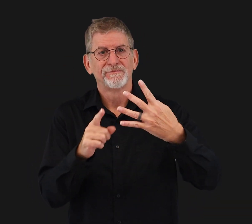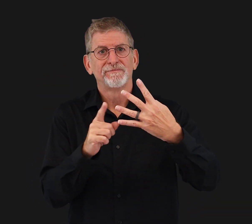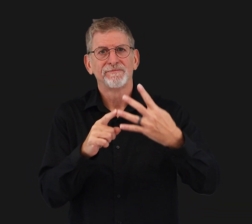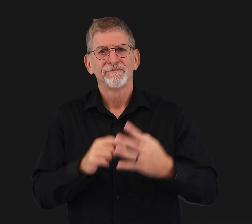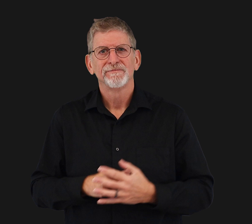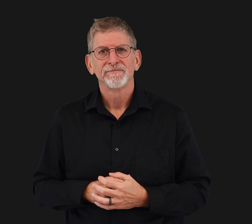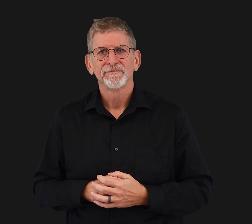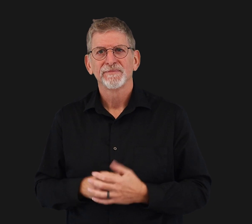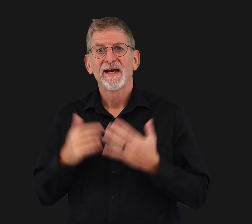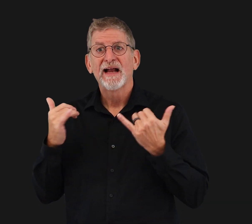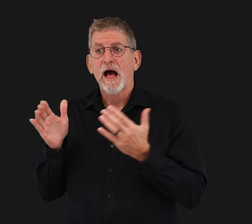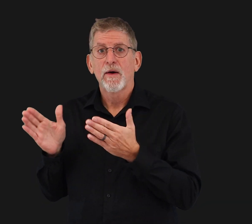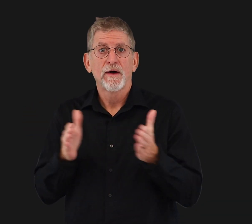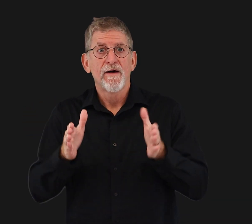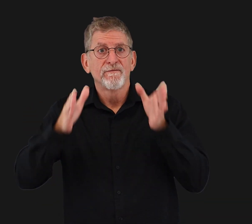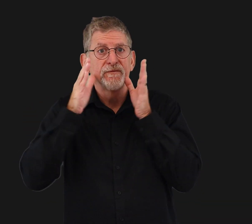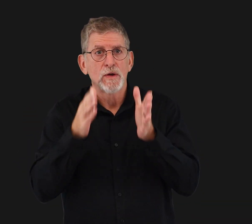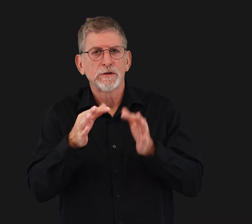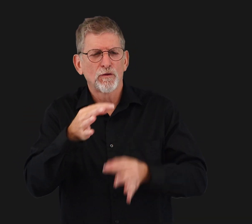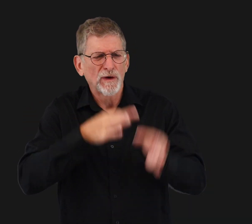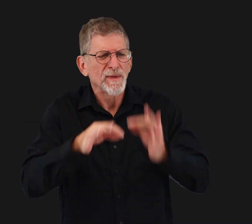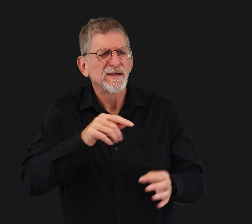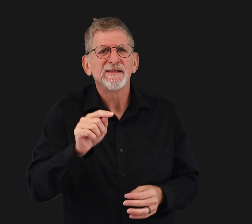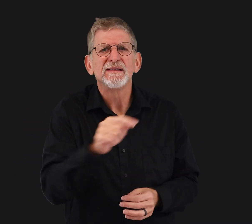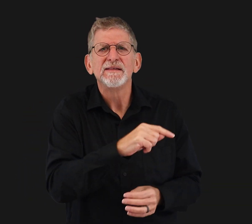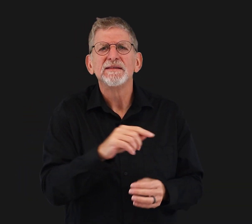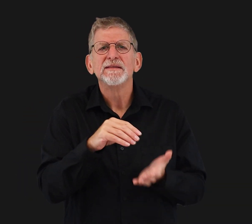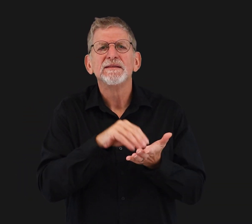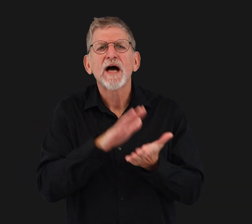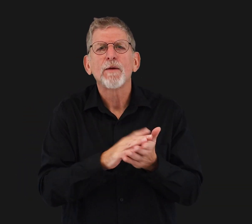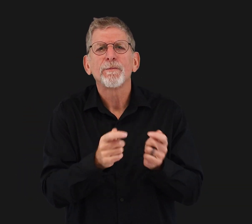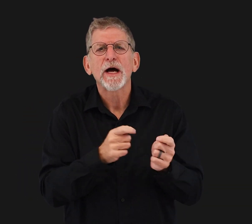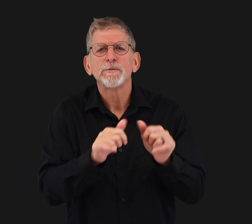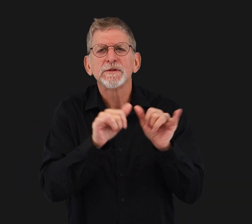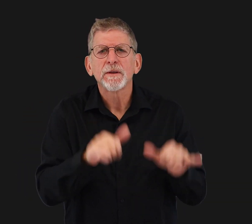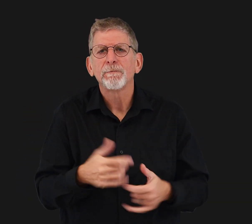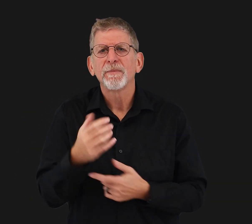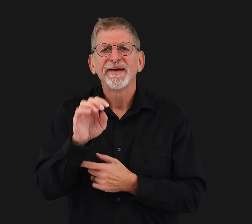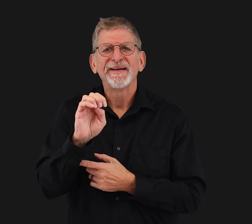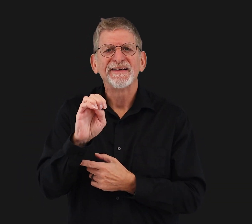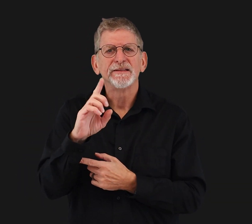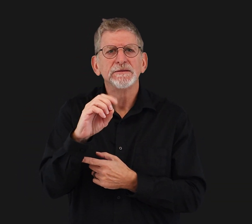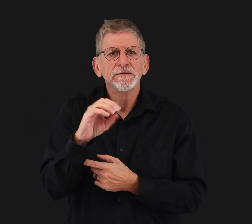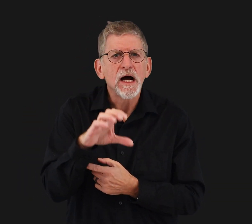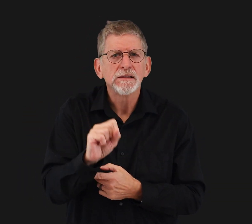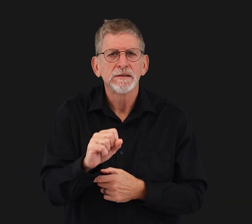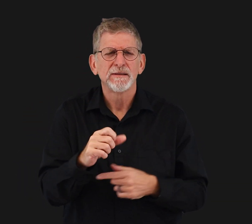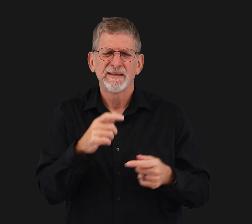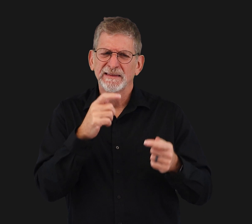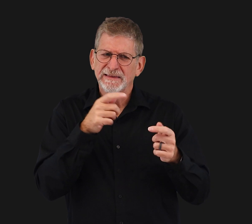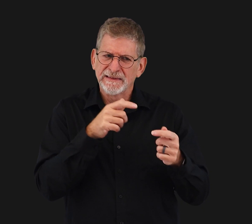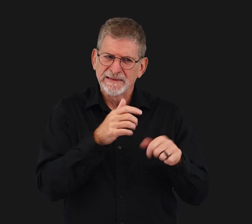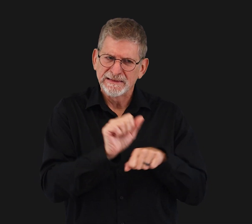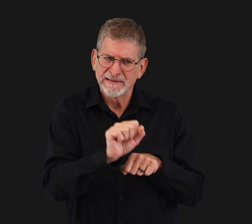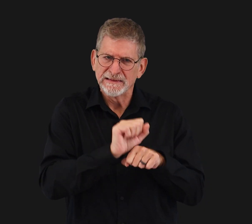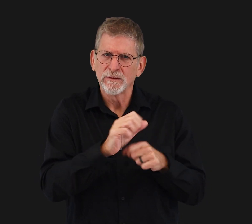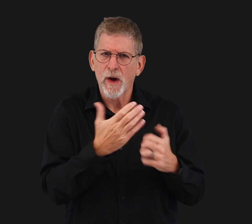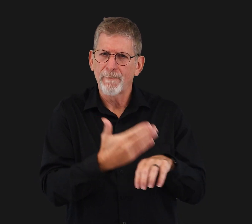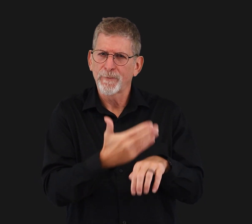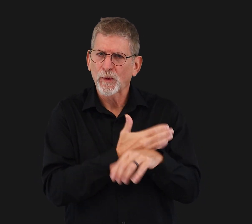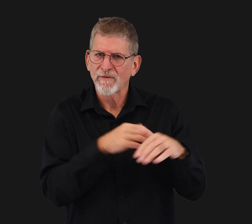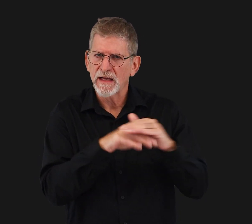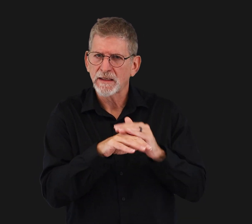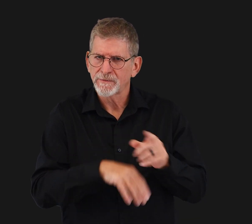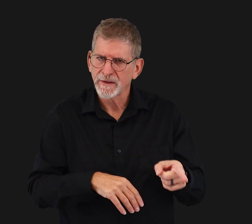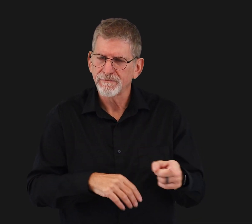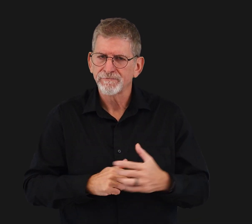• We are now focussed on replacing our document management system, eDocs, to improve accessibility.